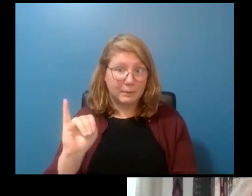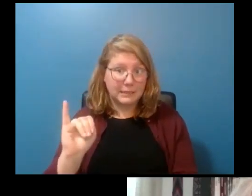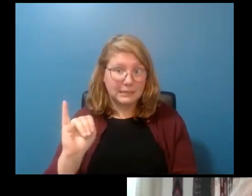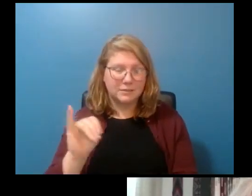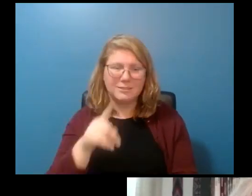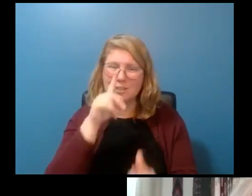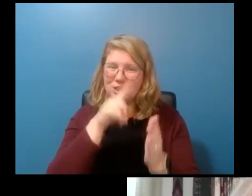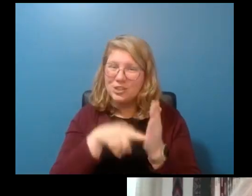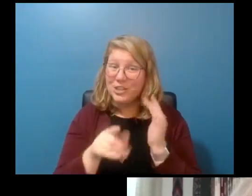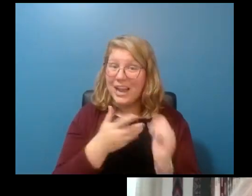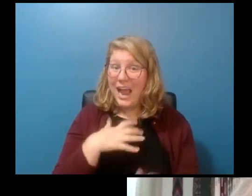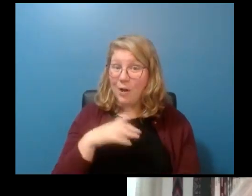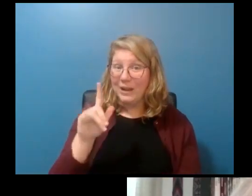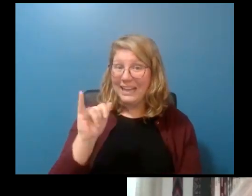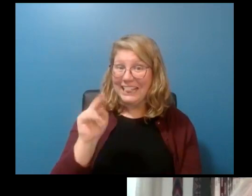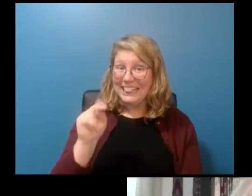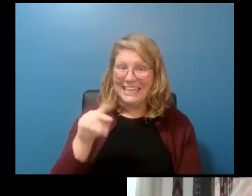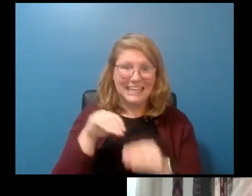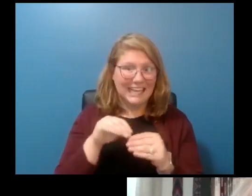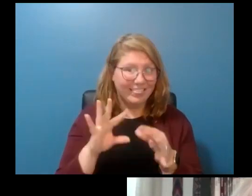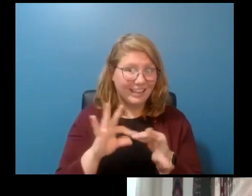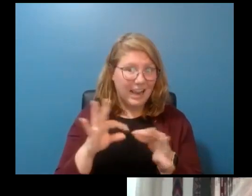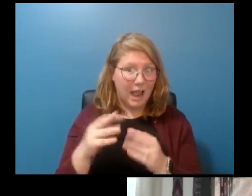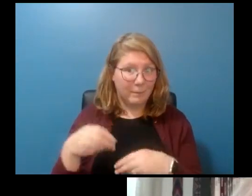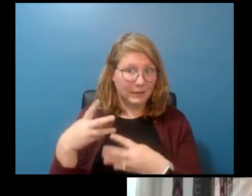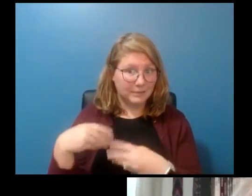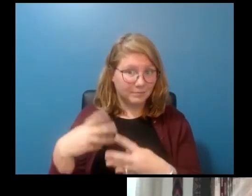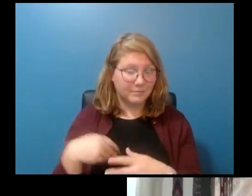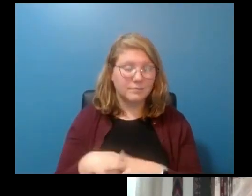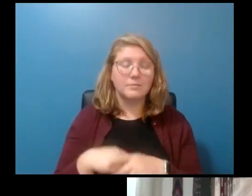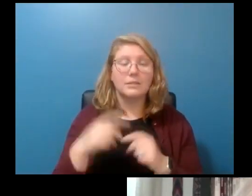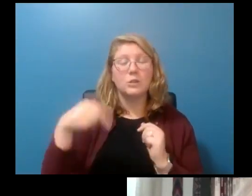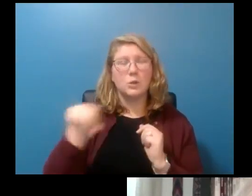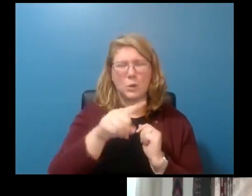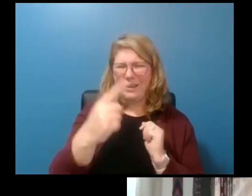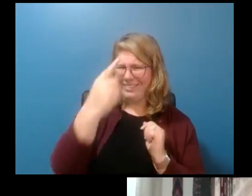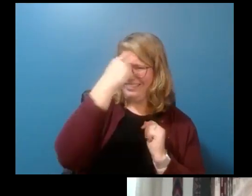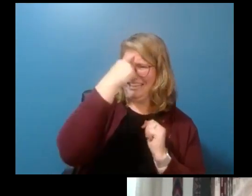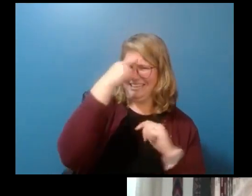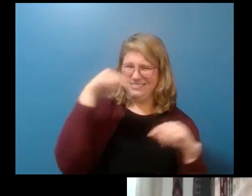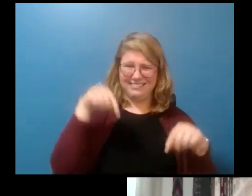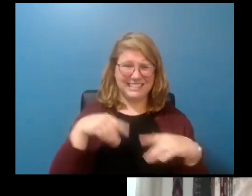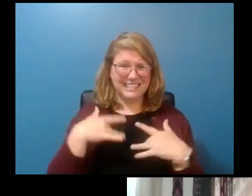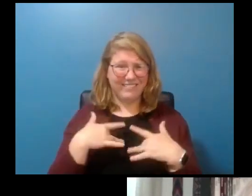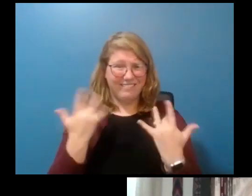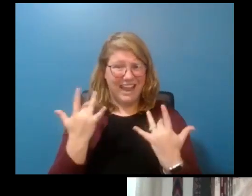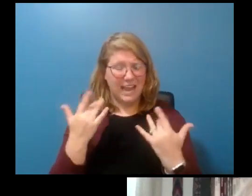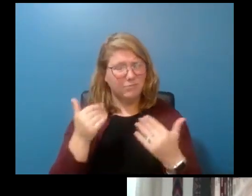services. And the second issue, I would just like to say so, how much